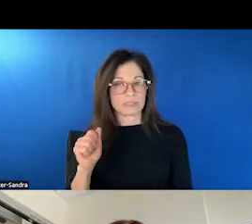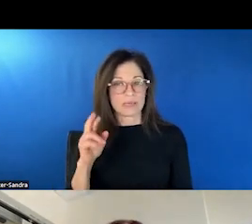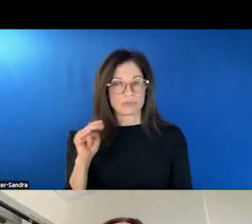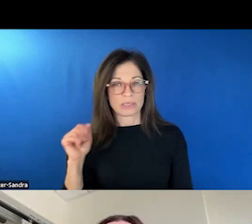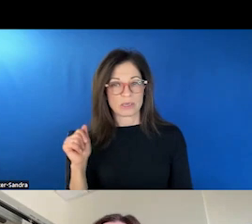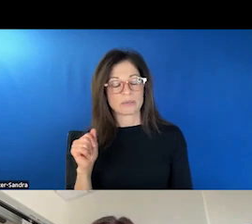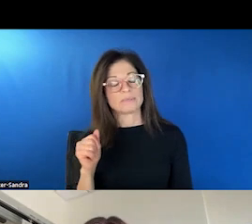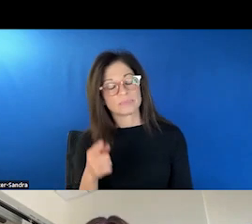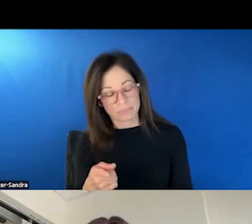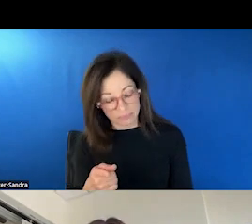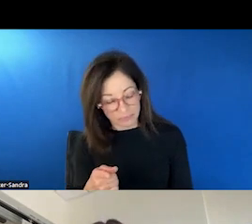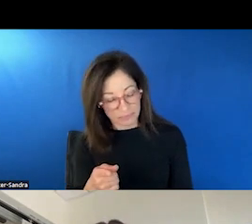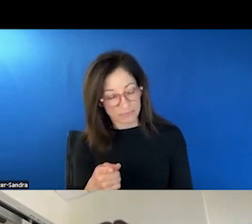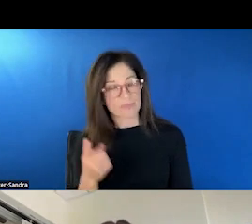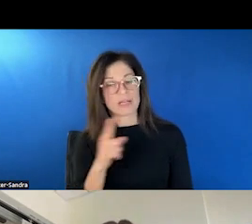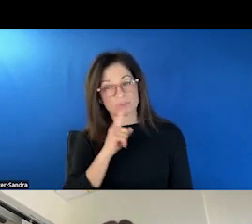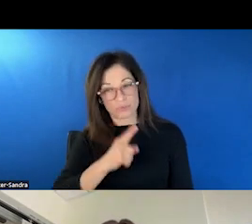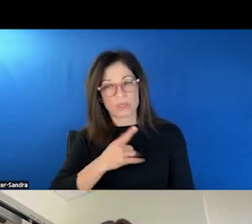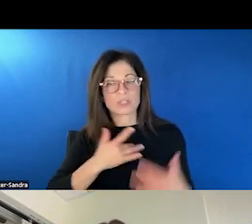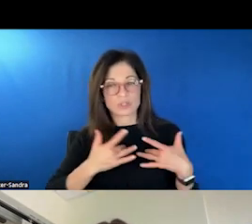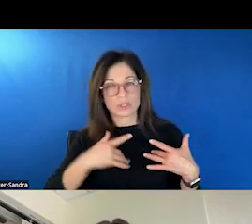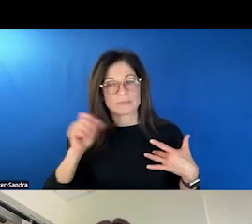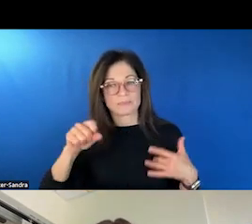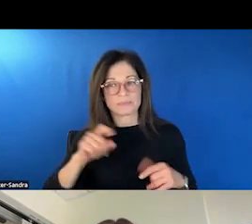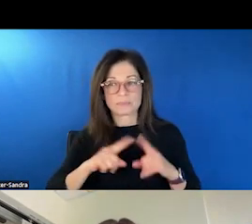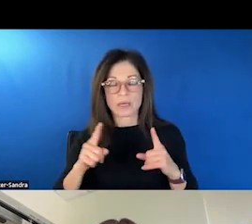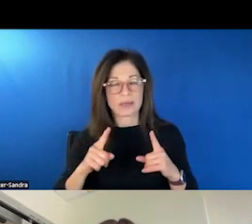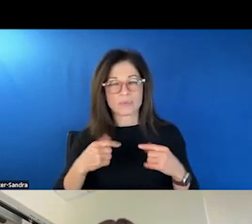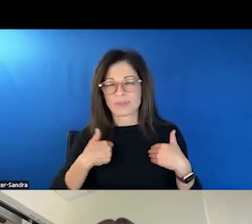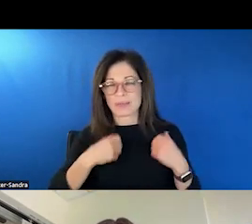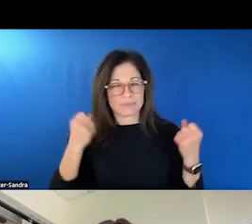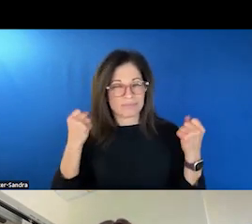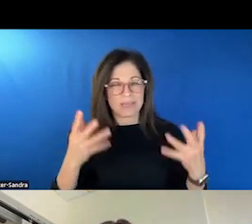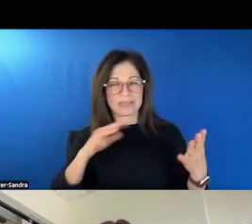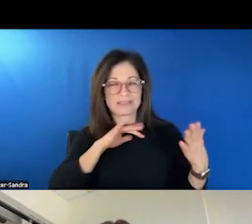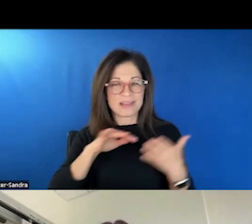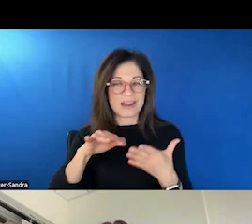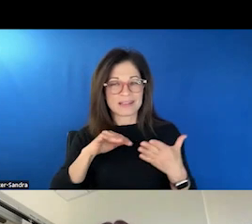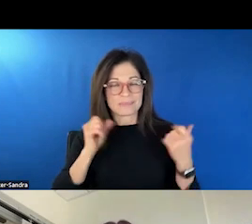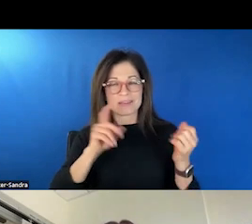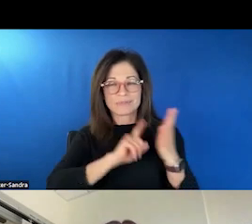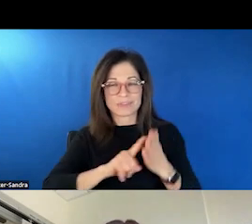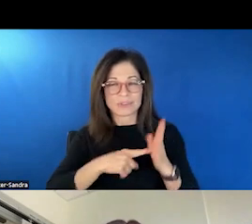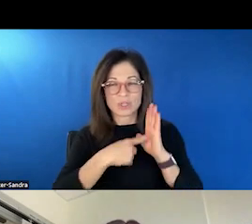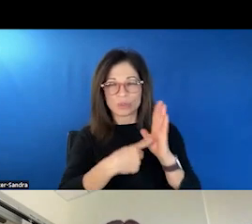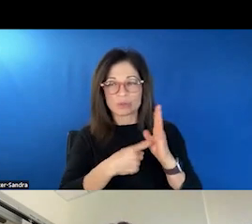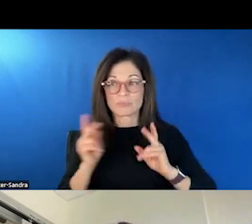VALID CONCERN. THERE IS STUDY AFTER STUDY SHOWING THAT PEOPLE WITH MENTAL HEALTH